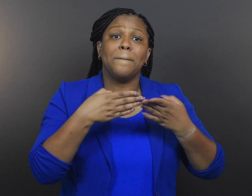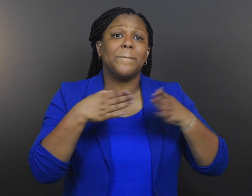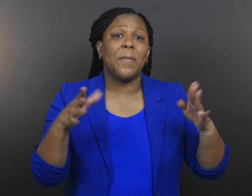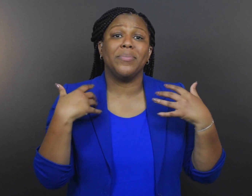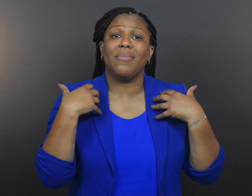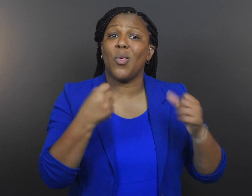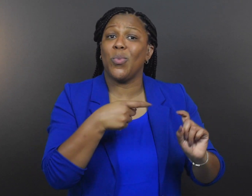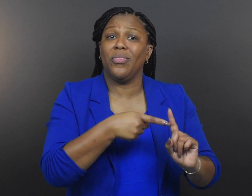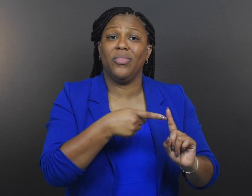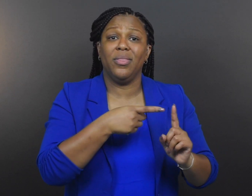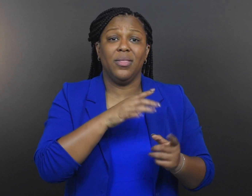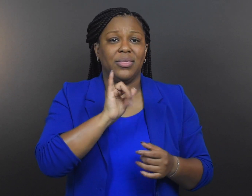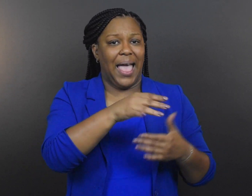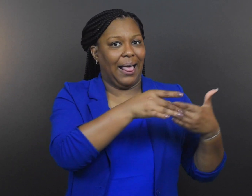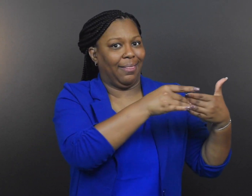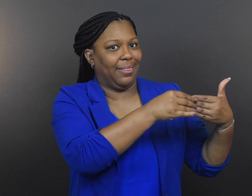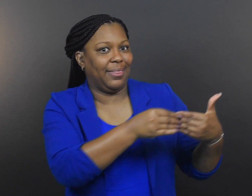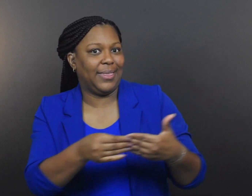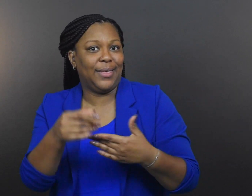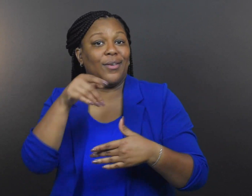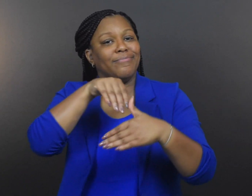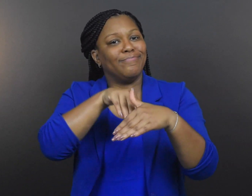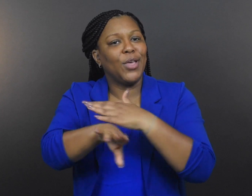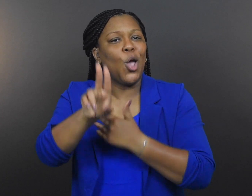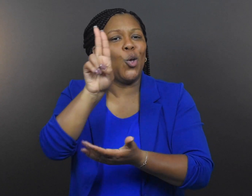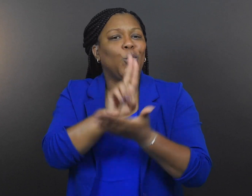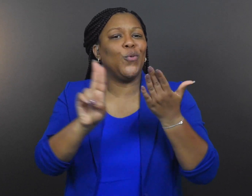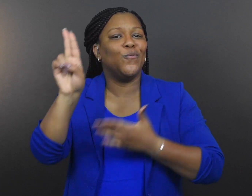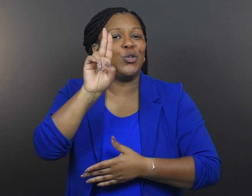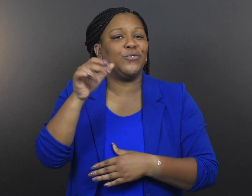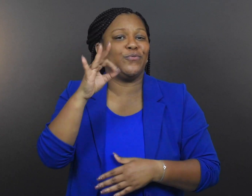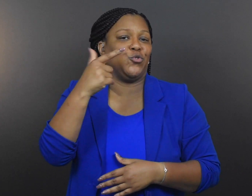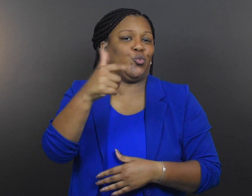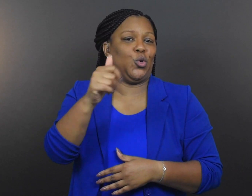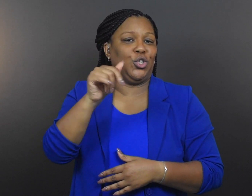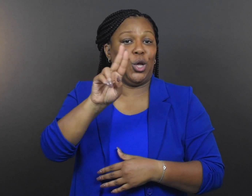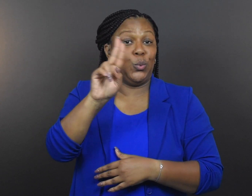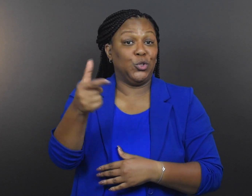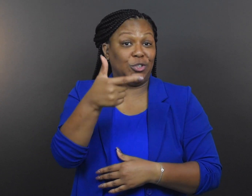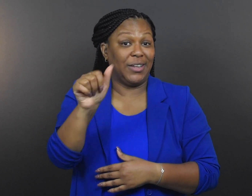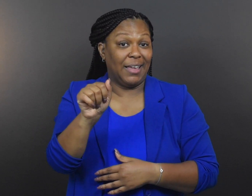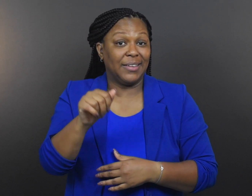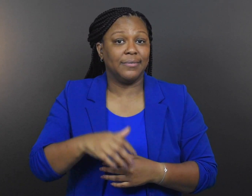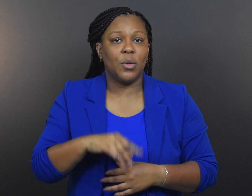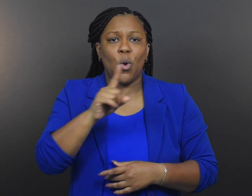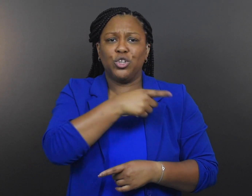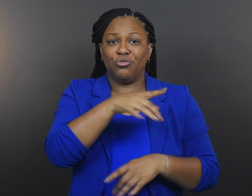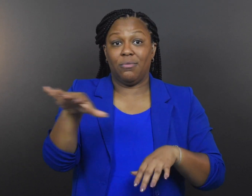which led her to the University of Georgia (UGA), where she got her biomedical engineering degree,